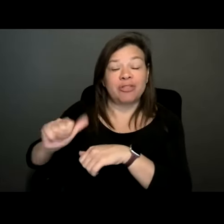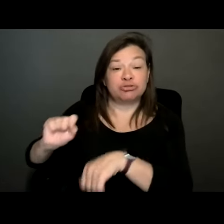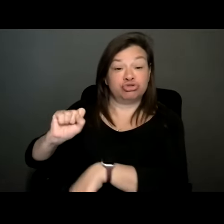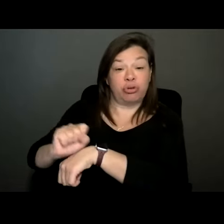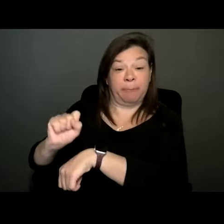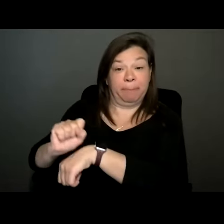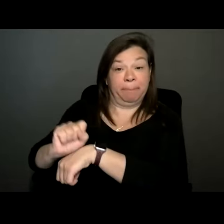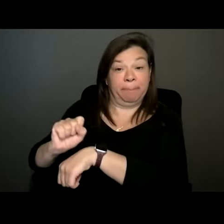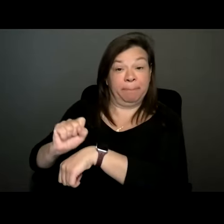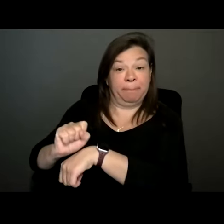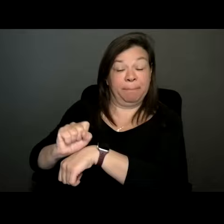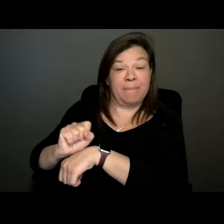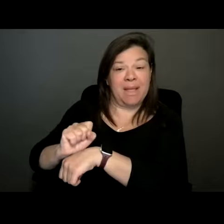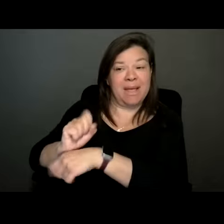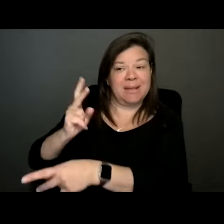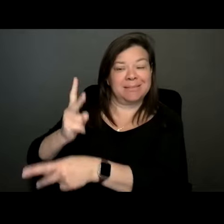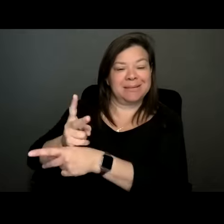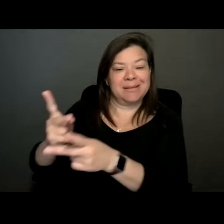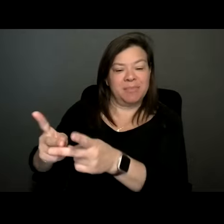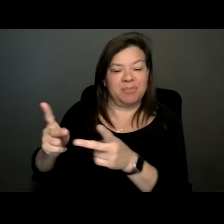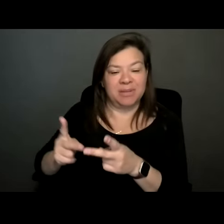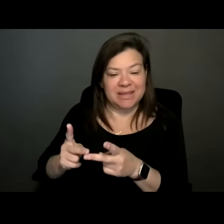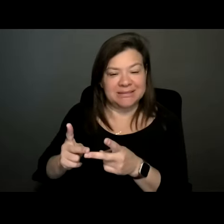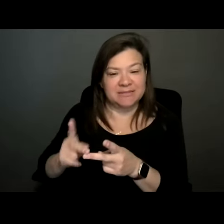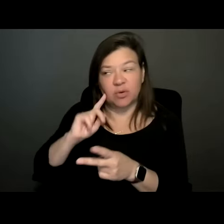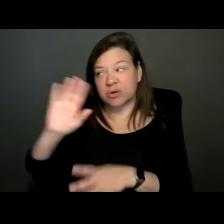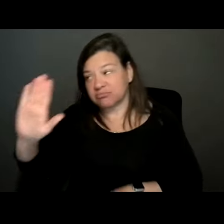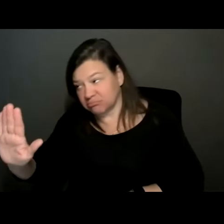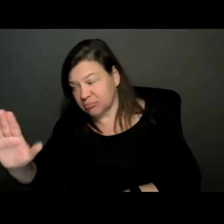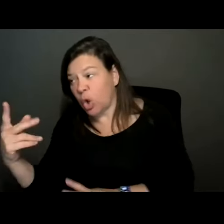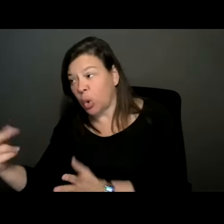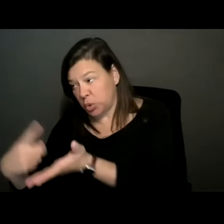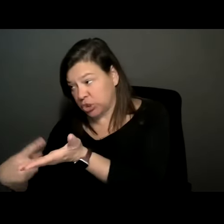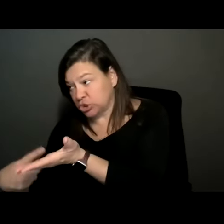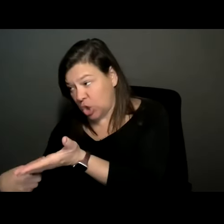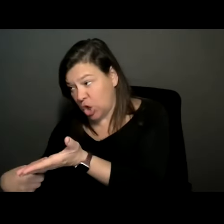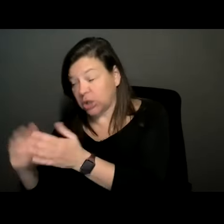and kind of hold space for the "And then we're gonna talk and then we're gonna set a check-in point later